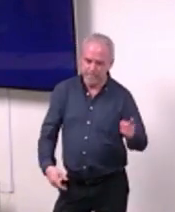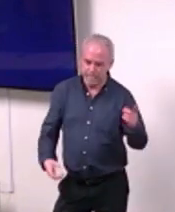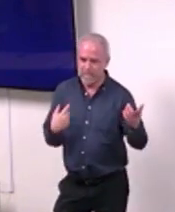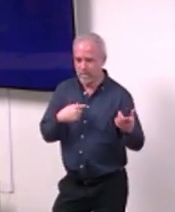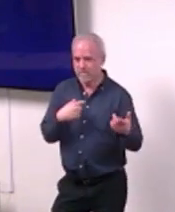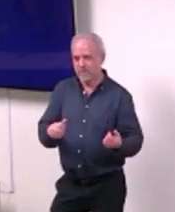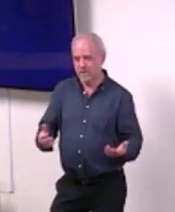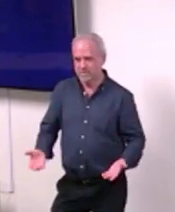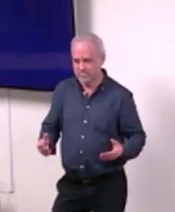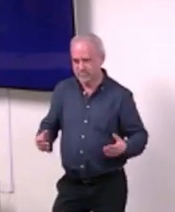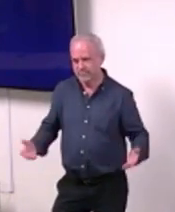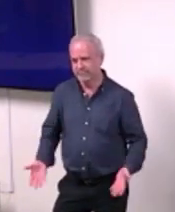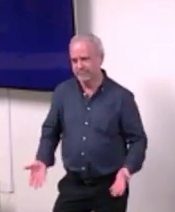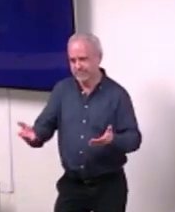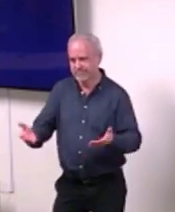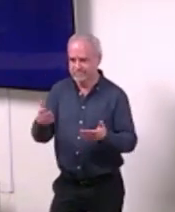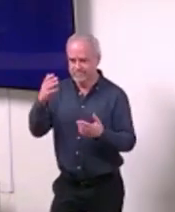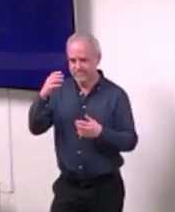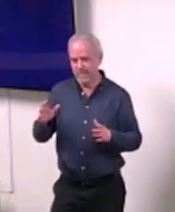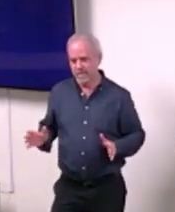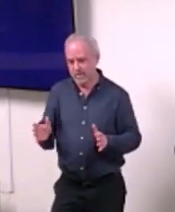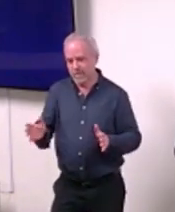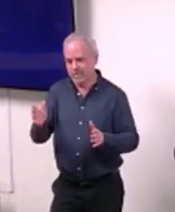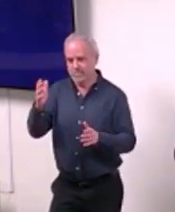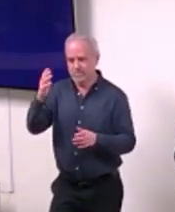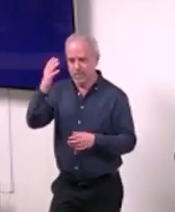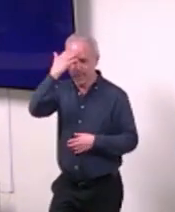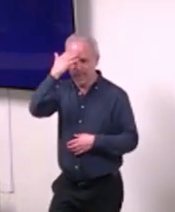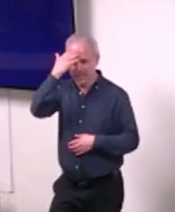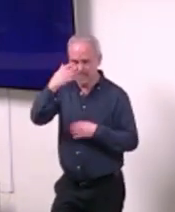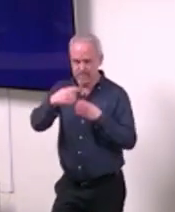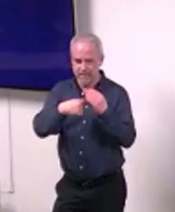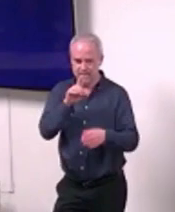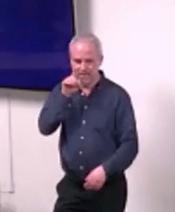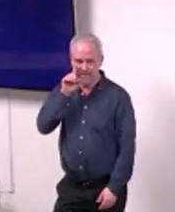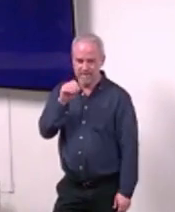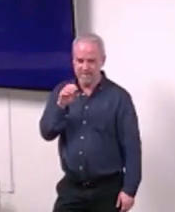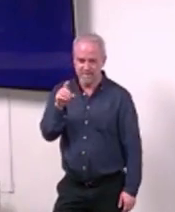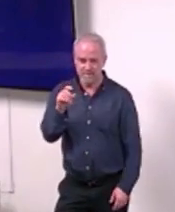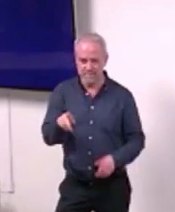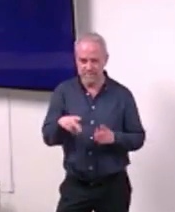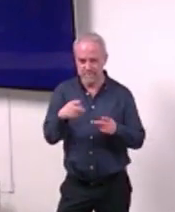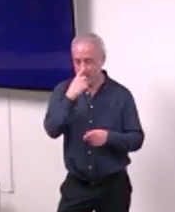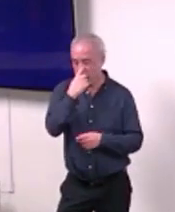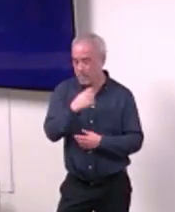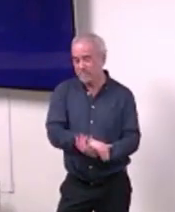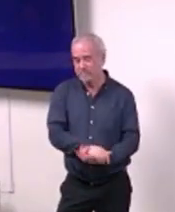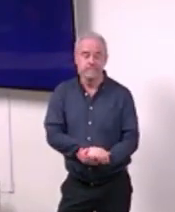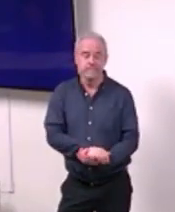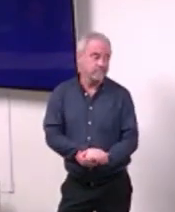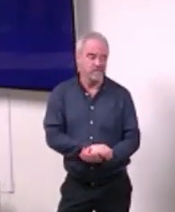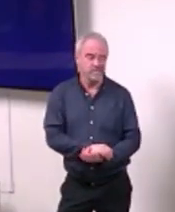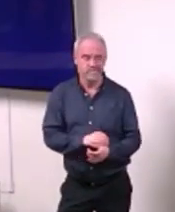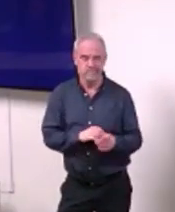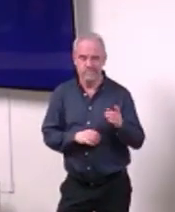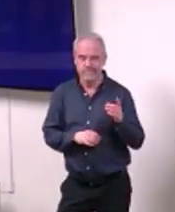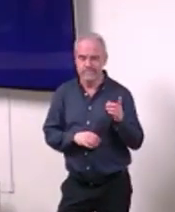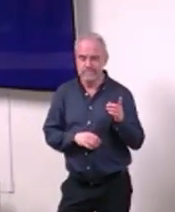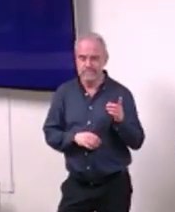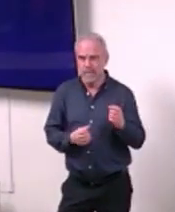Yeah, Susan said to mention that we raise consciousness about these conditions. Most folks don't actually know that deaf